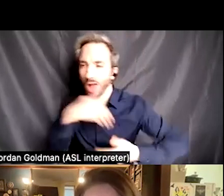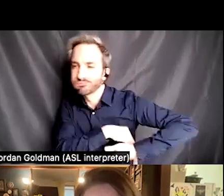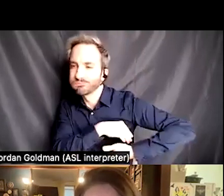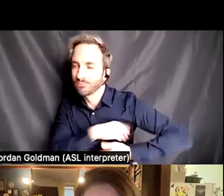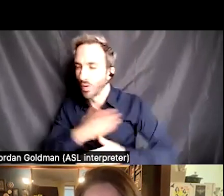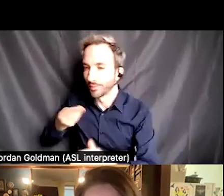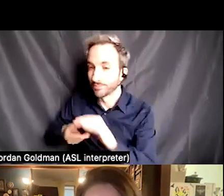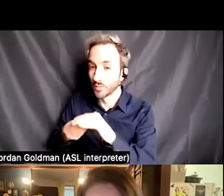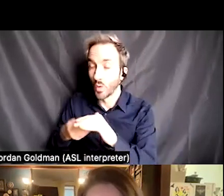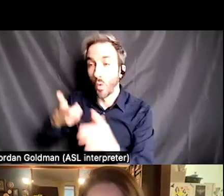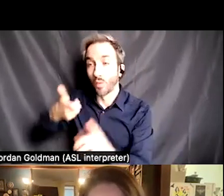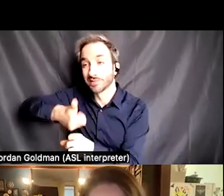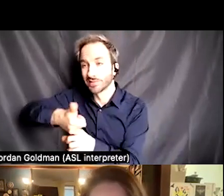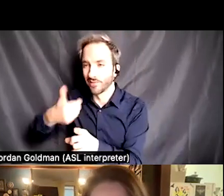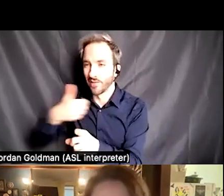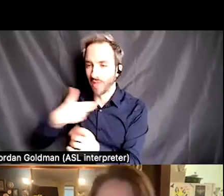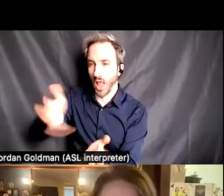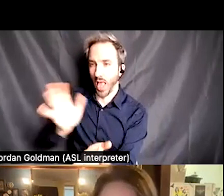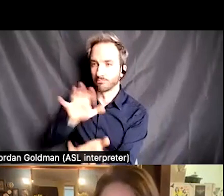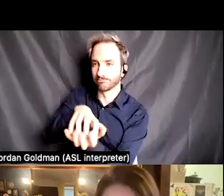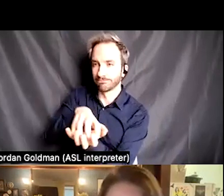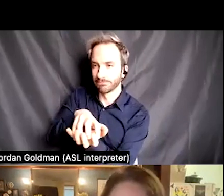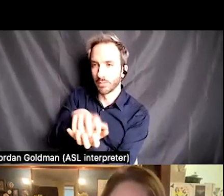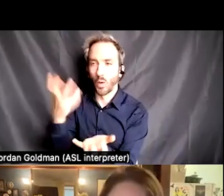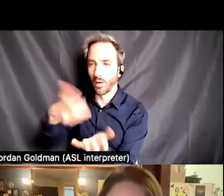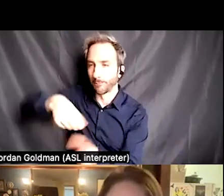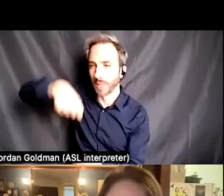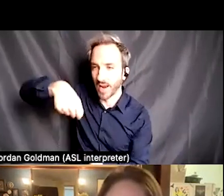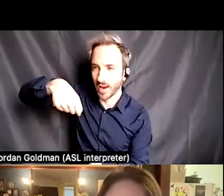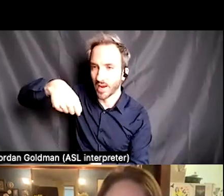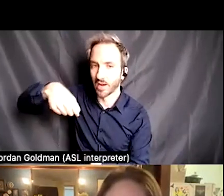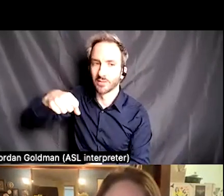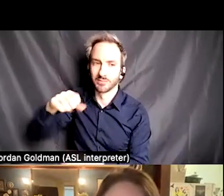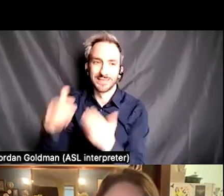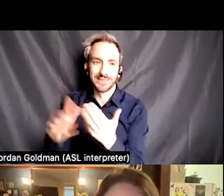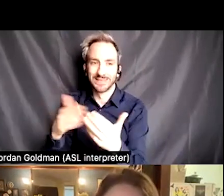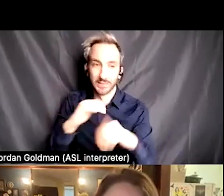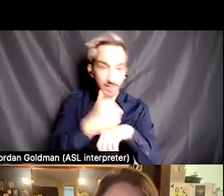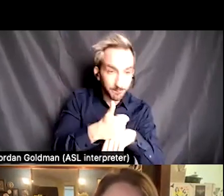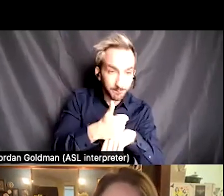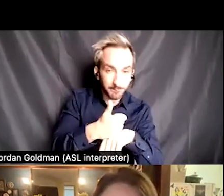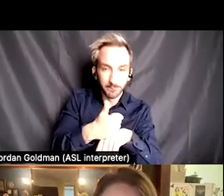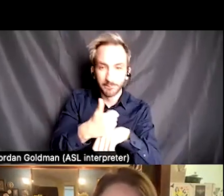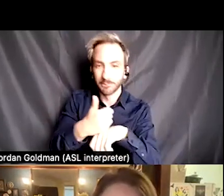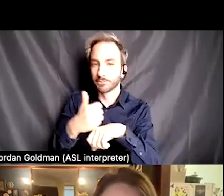so it could be in a box or a bag. It's easy to set up and put away at a moment's notice. And I'm